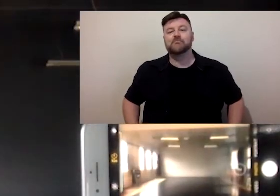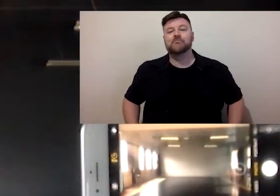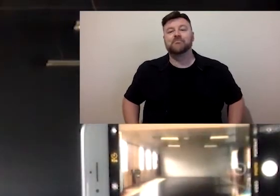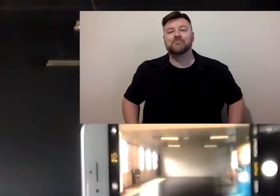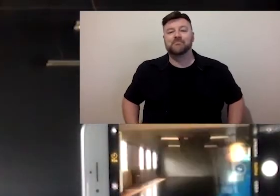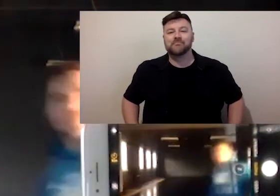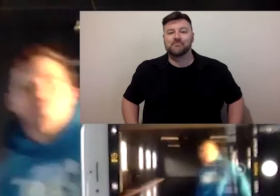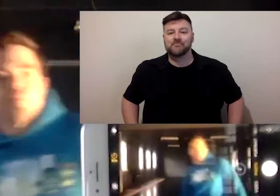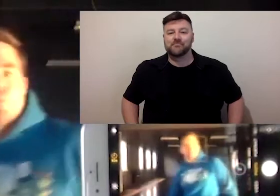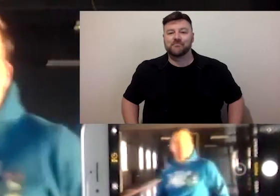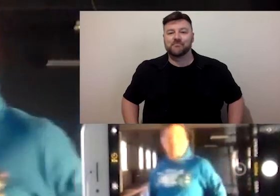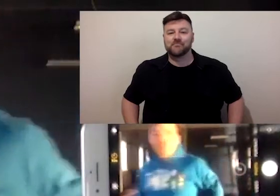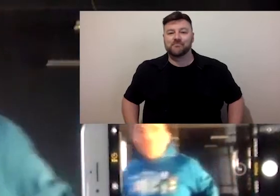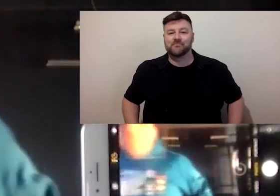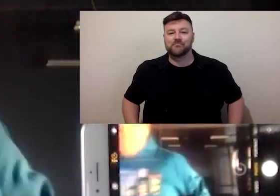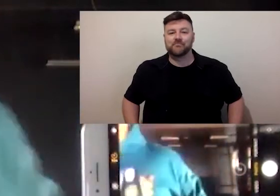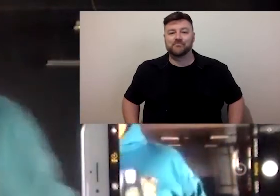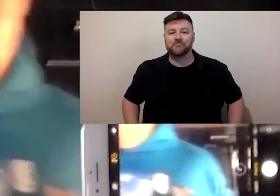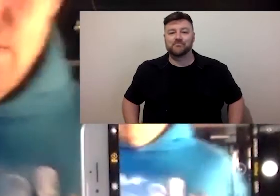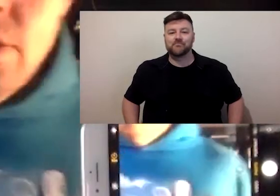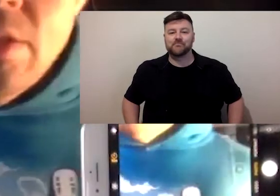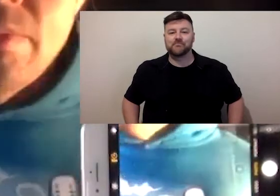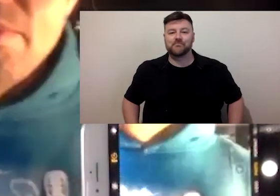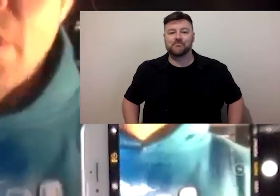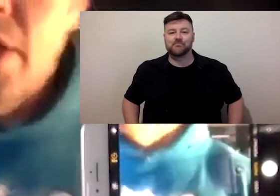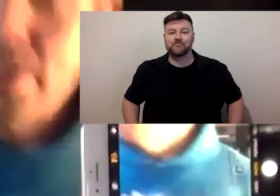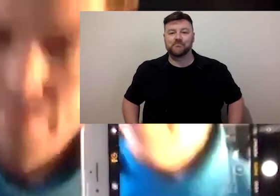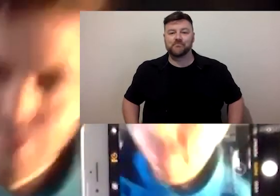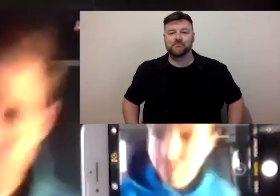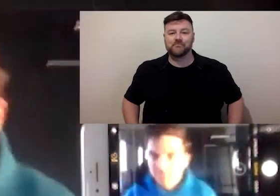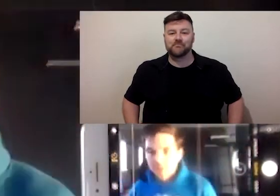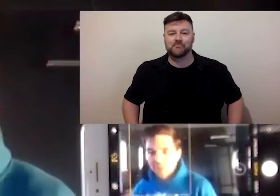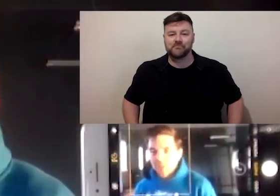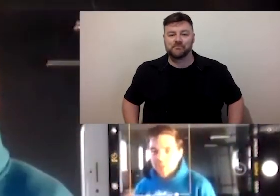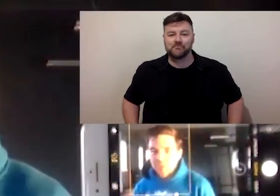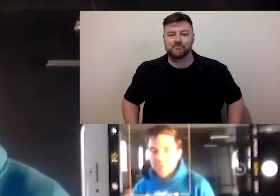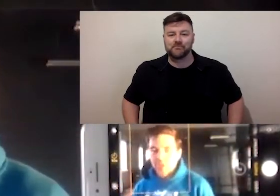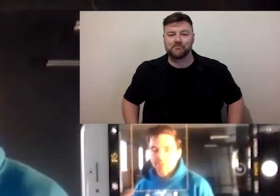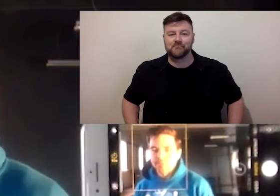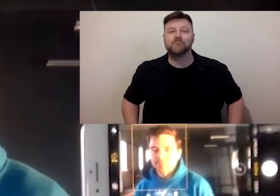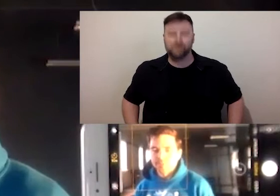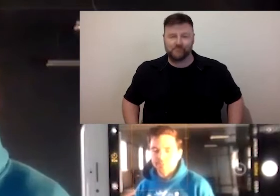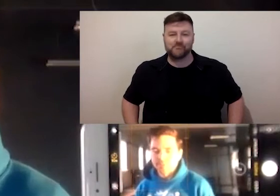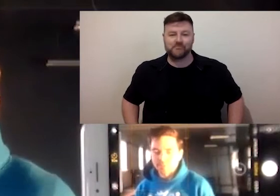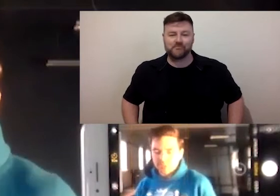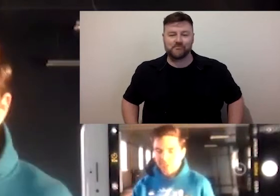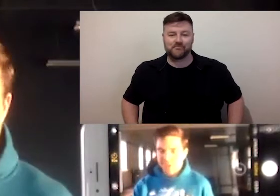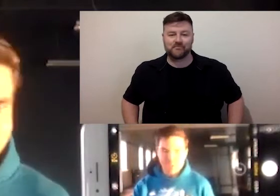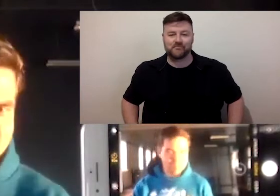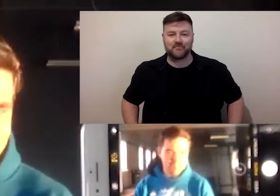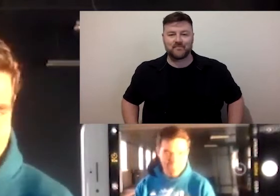So - sorry, I can't see